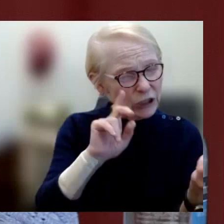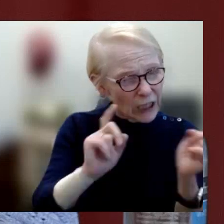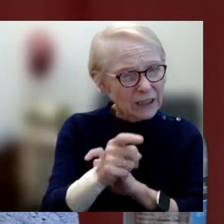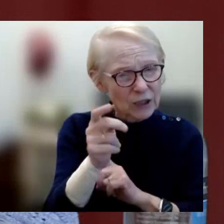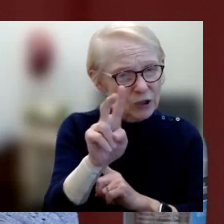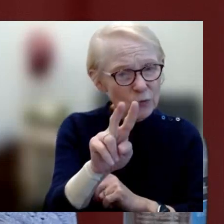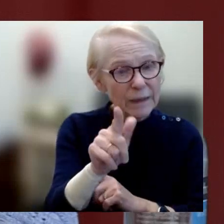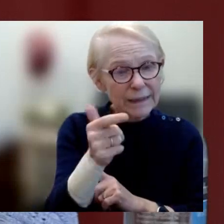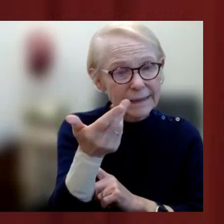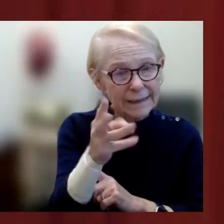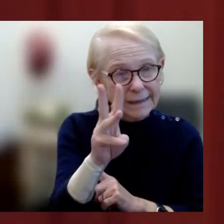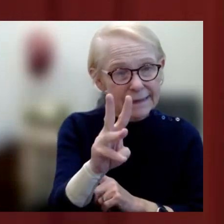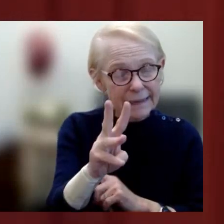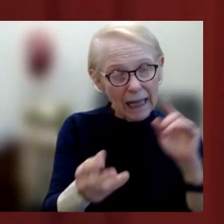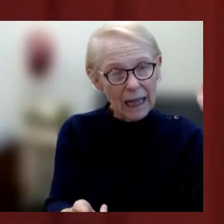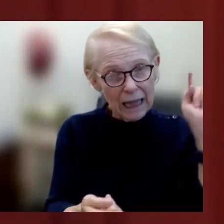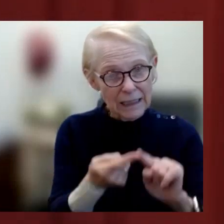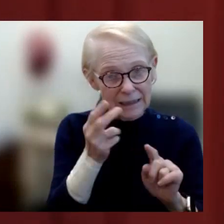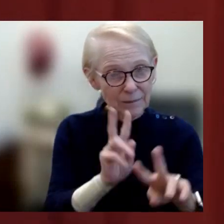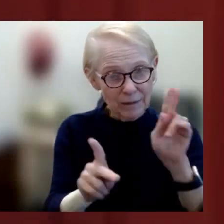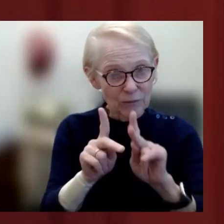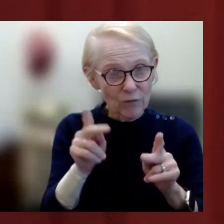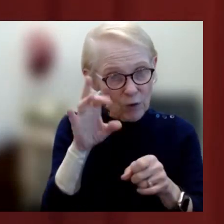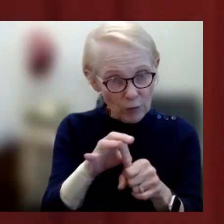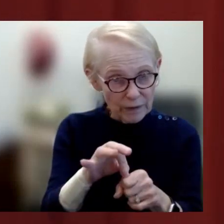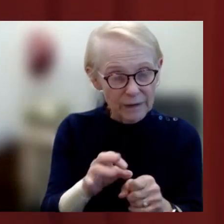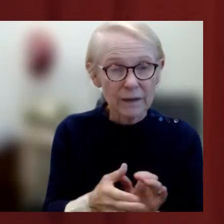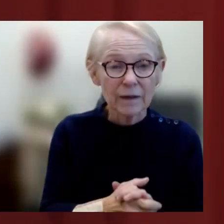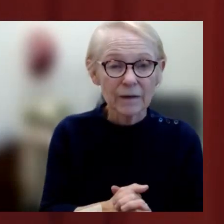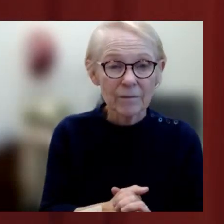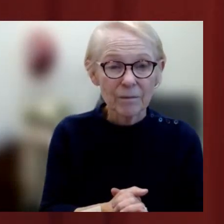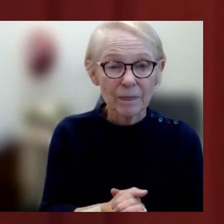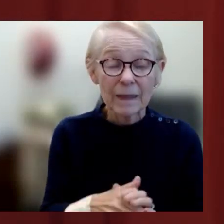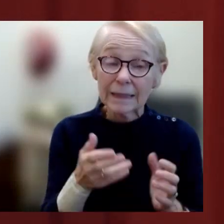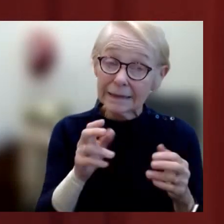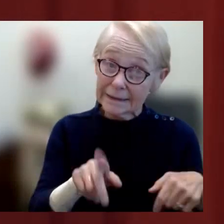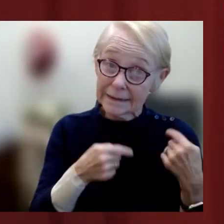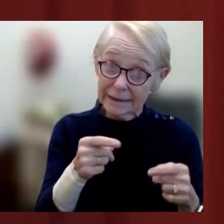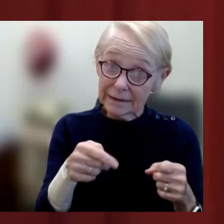uh you guys actually mentioned this already but of course since the pandemic the pandemic changed